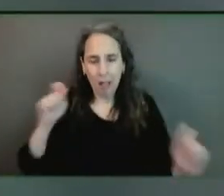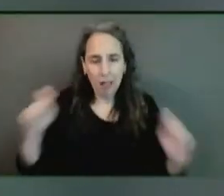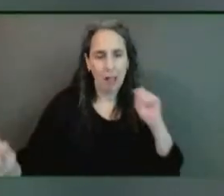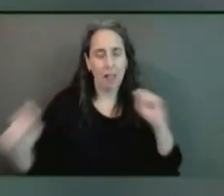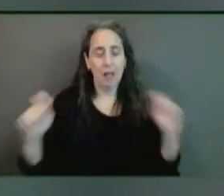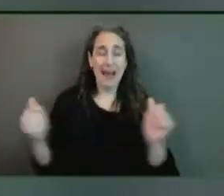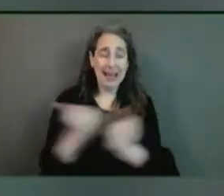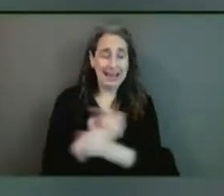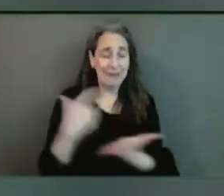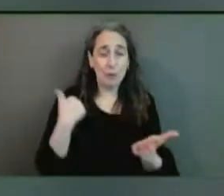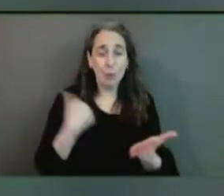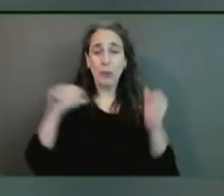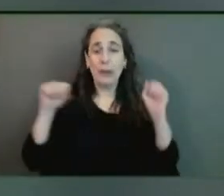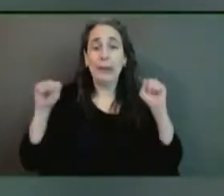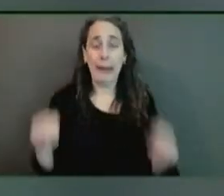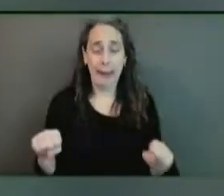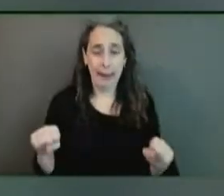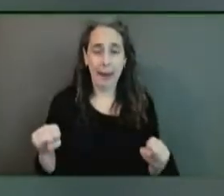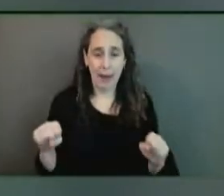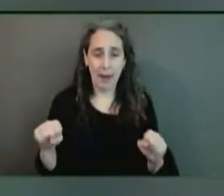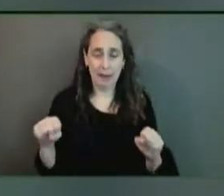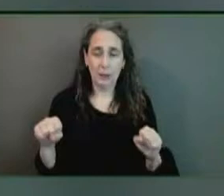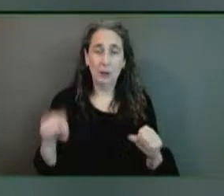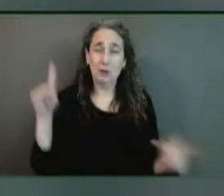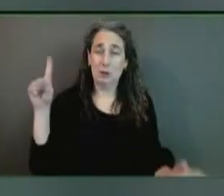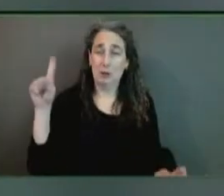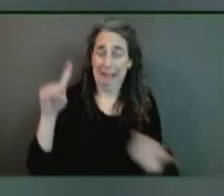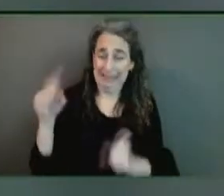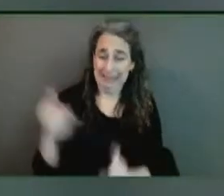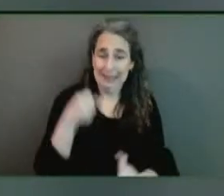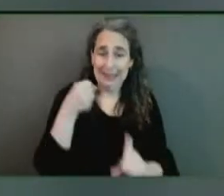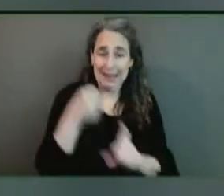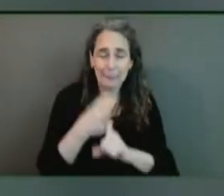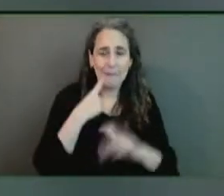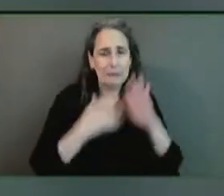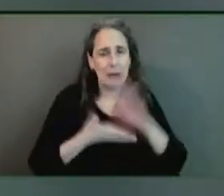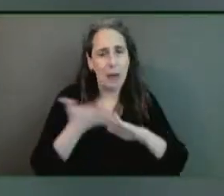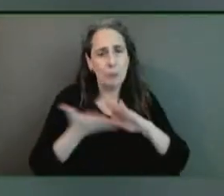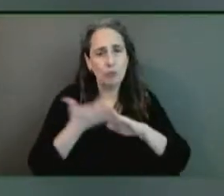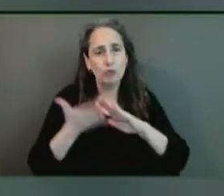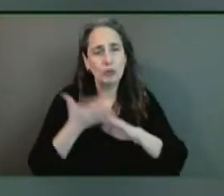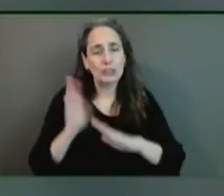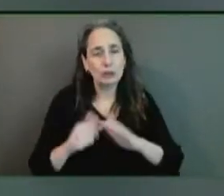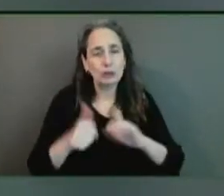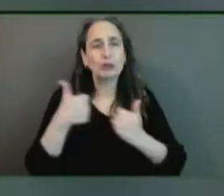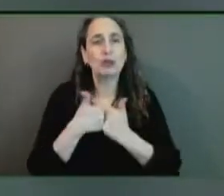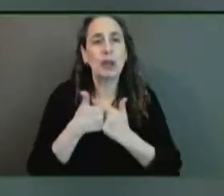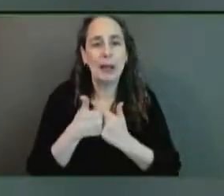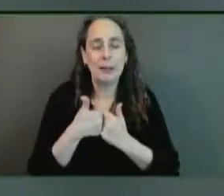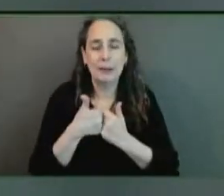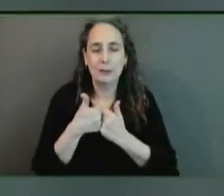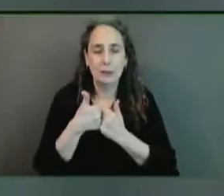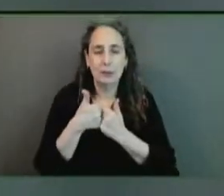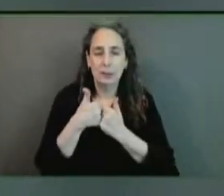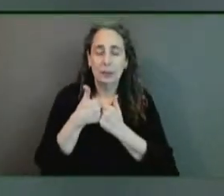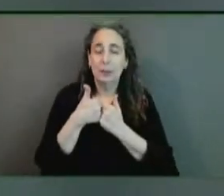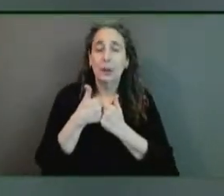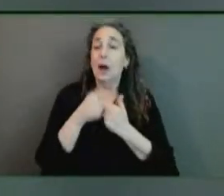making constant adjustments and doing everything that we can to mitigate the impacts of these